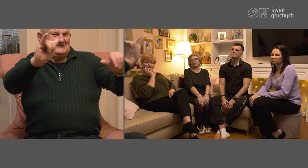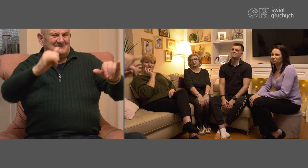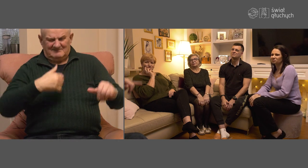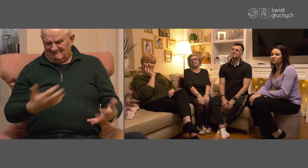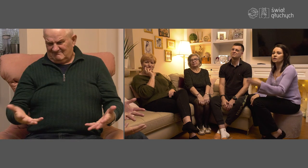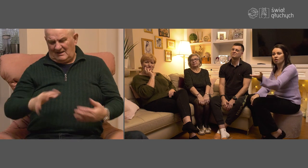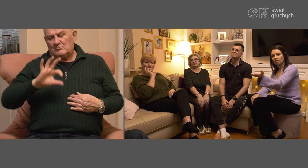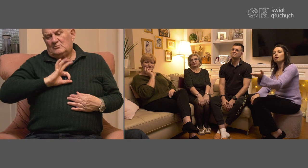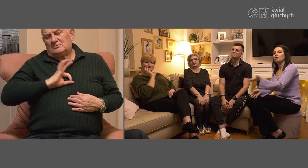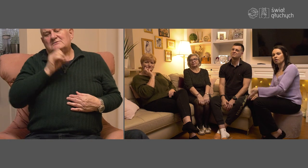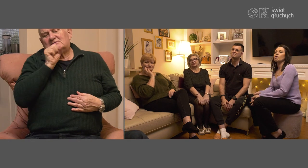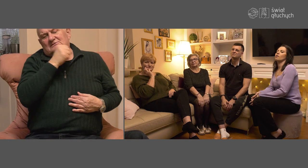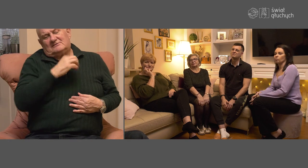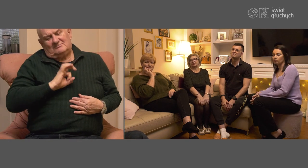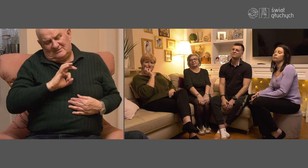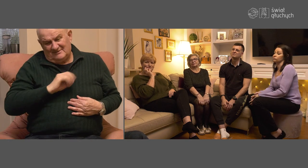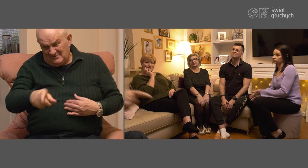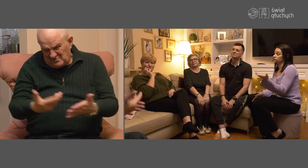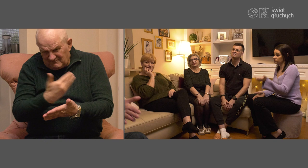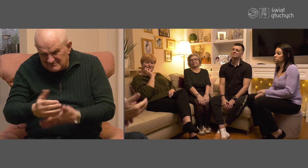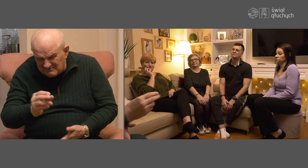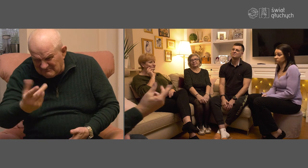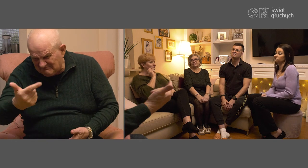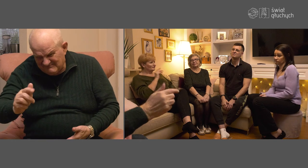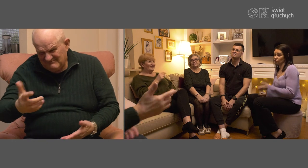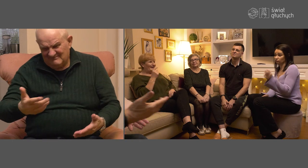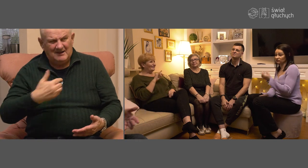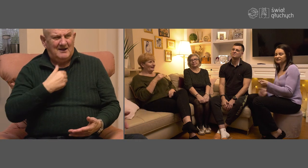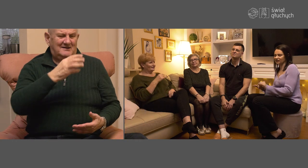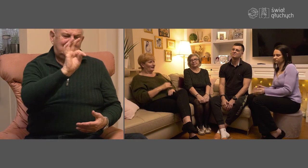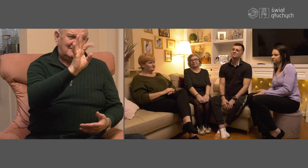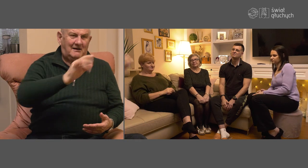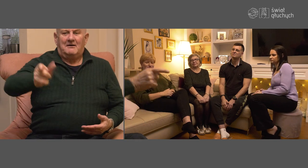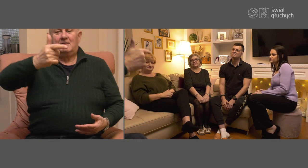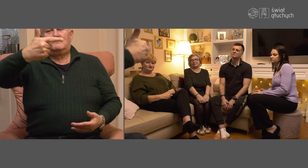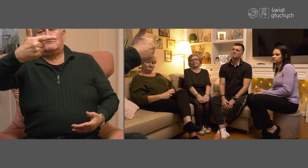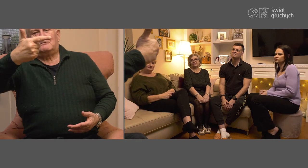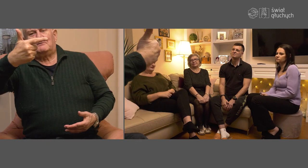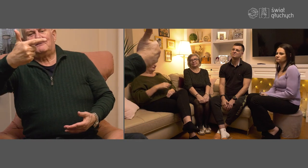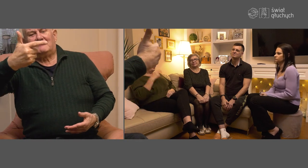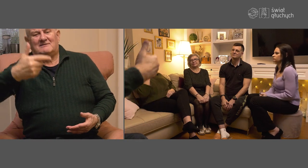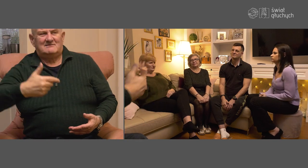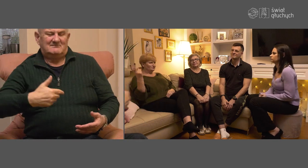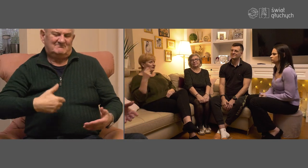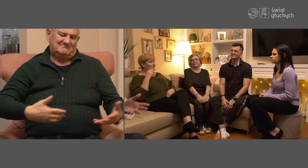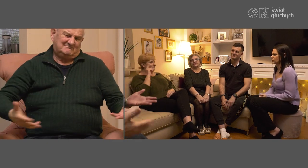"My old signs, you have new ones." I sign "T" differently, and they sign differently.